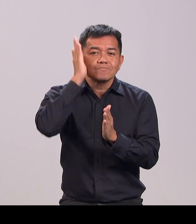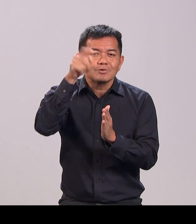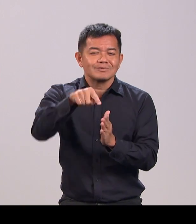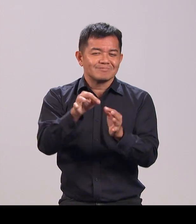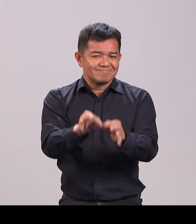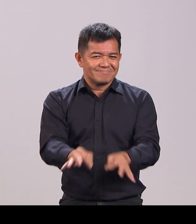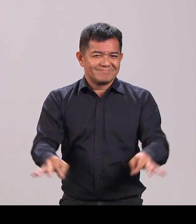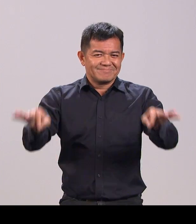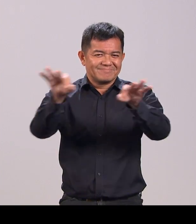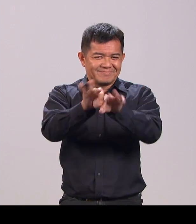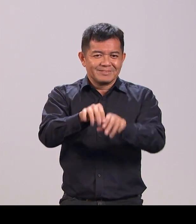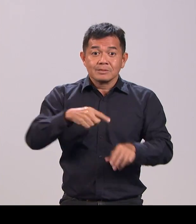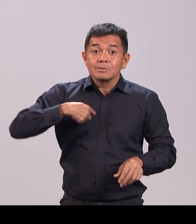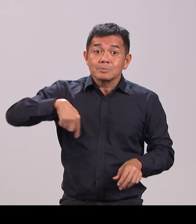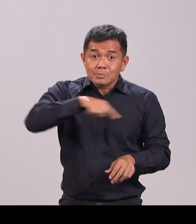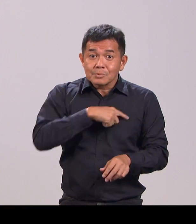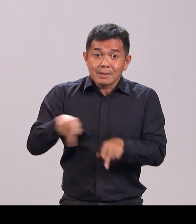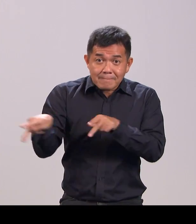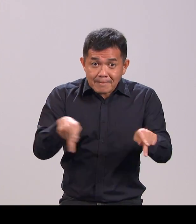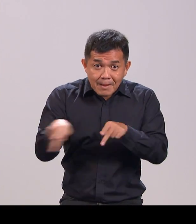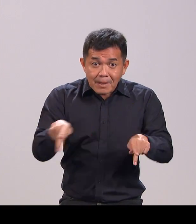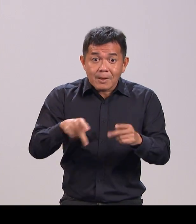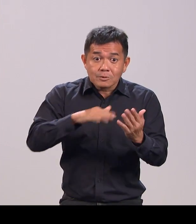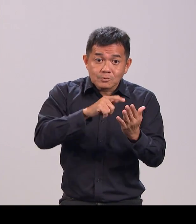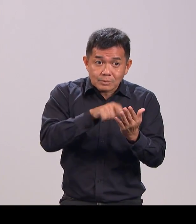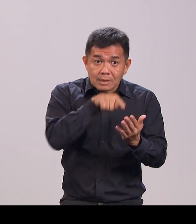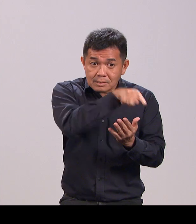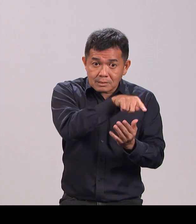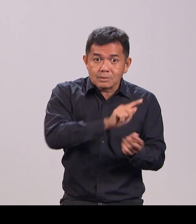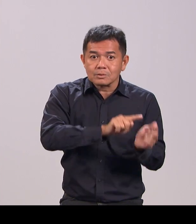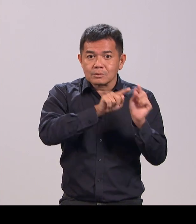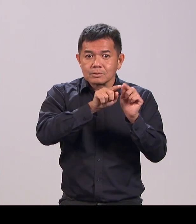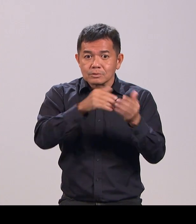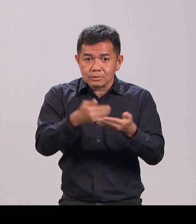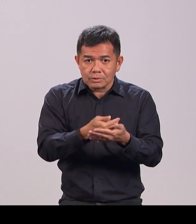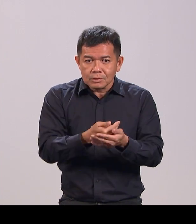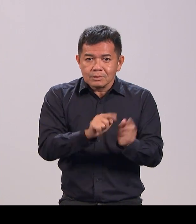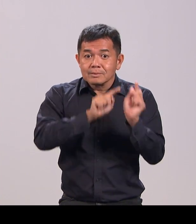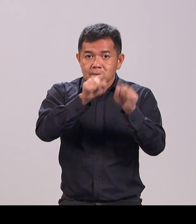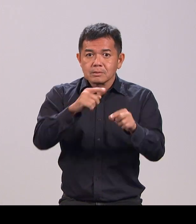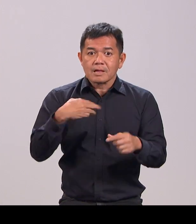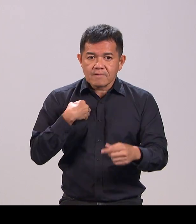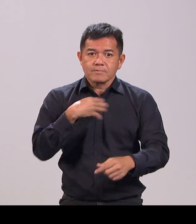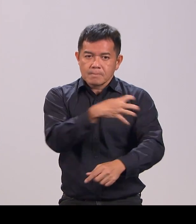We are preparing our students well for the new economy. Equipping them with relevant skills which are in demand.